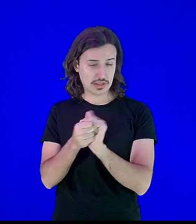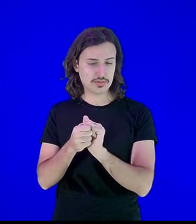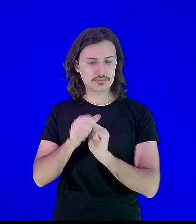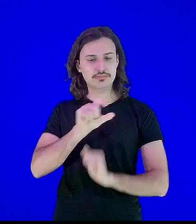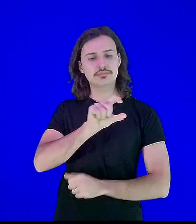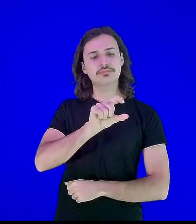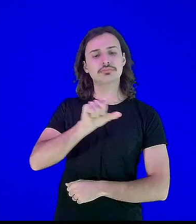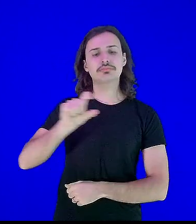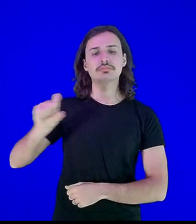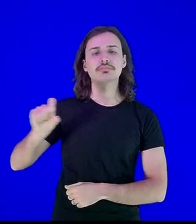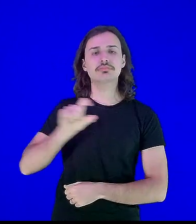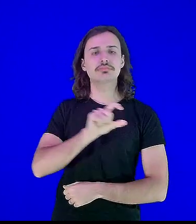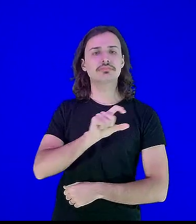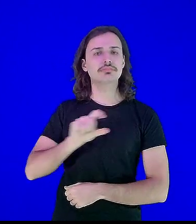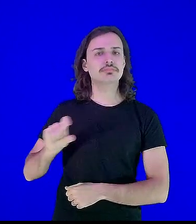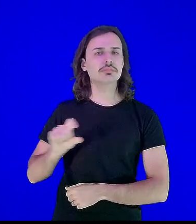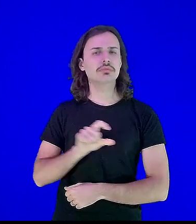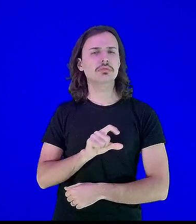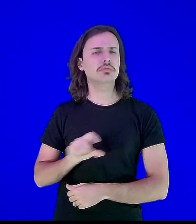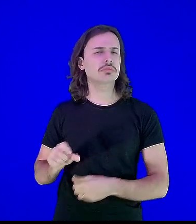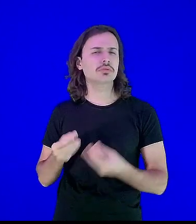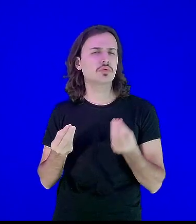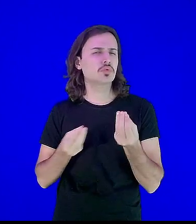selecting "left to right"